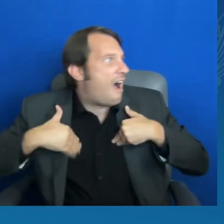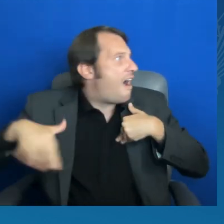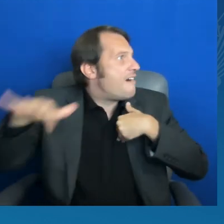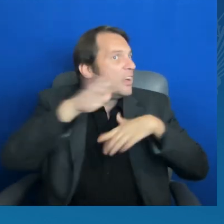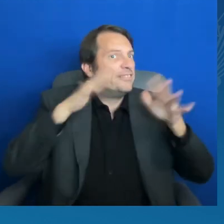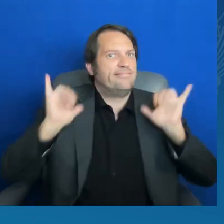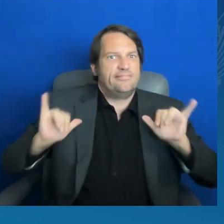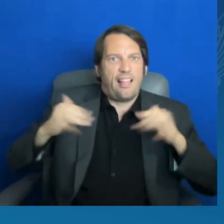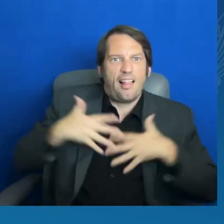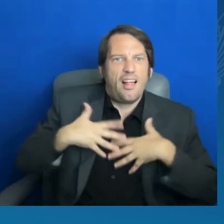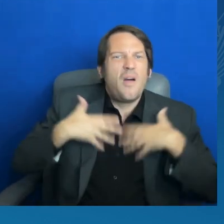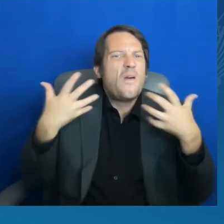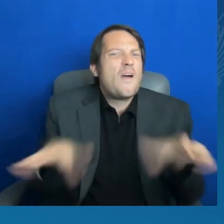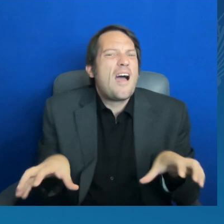The Vice President: Your generation is critical --